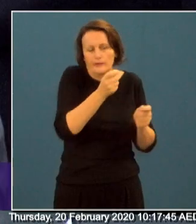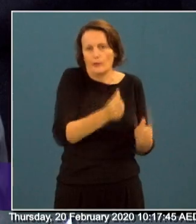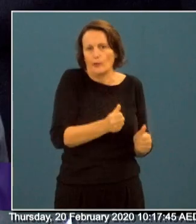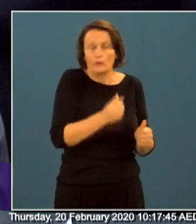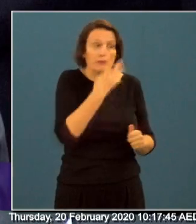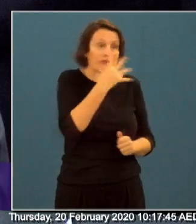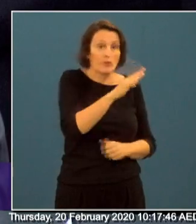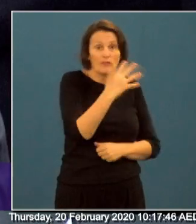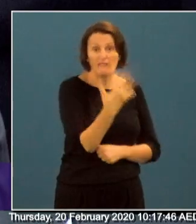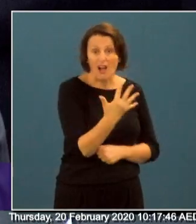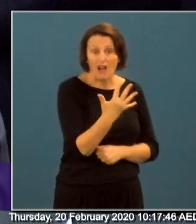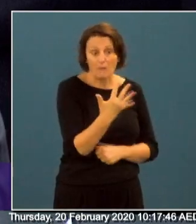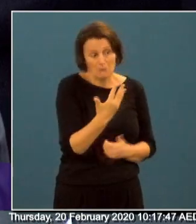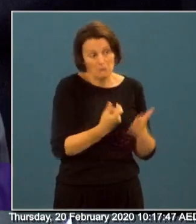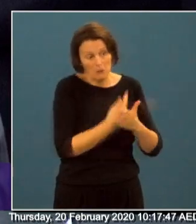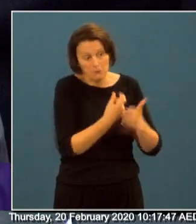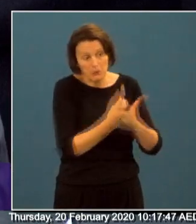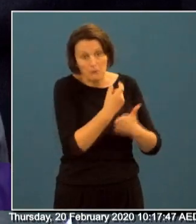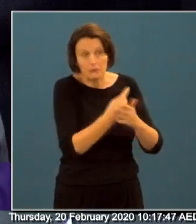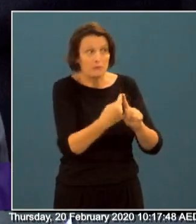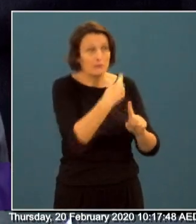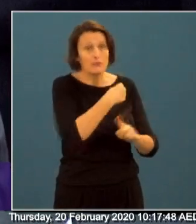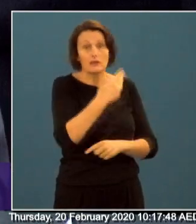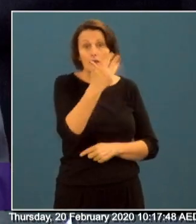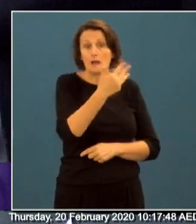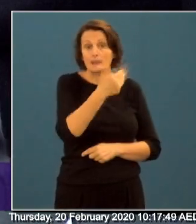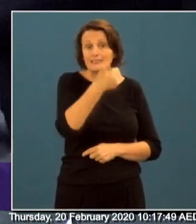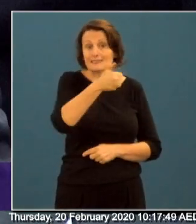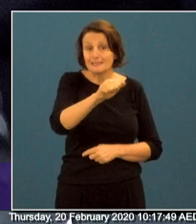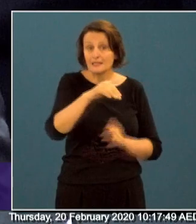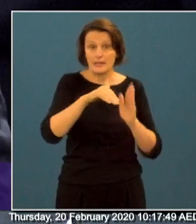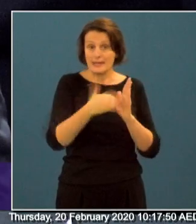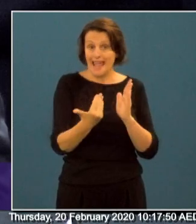at 45, not uncommon in the '60s. Now it's very uncommon.